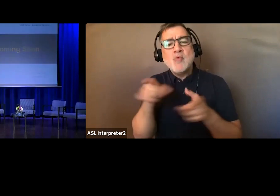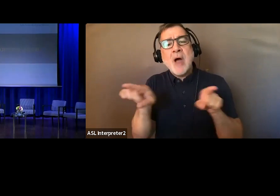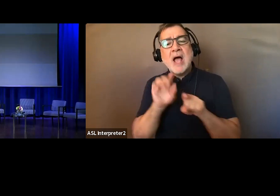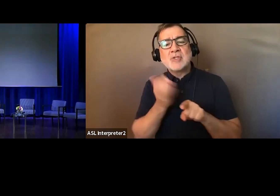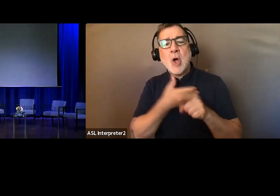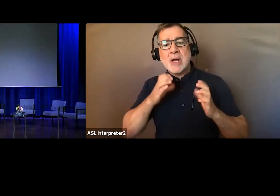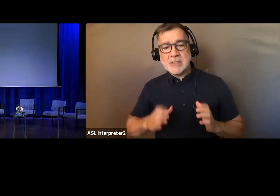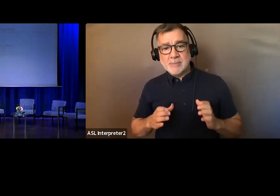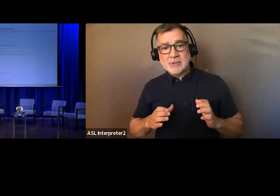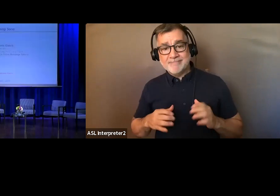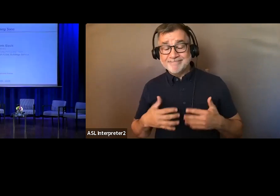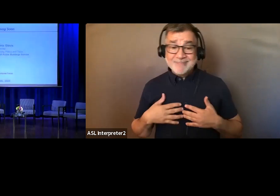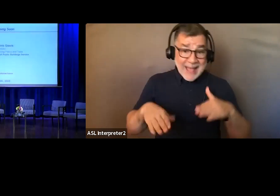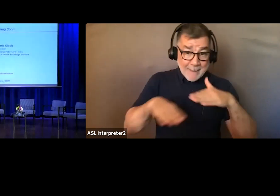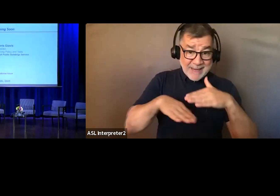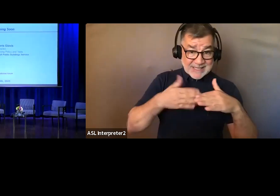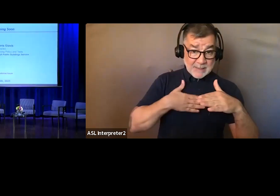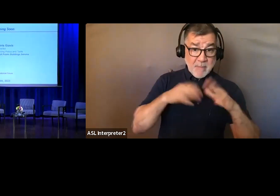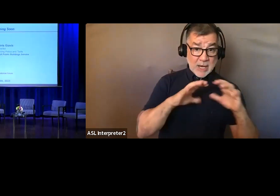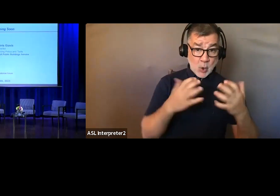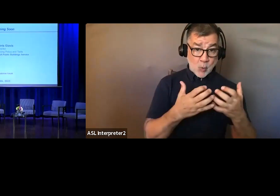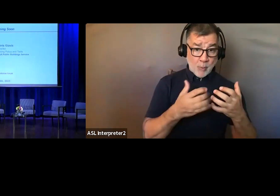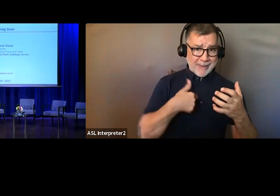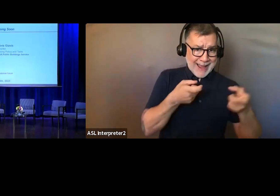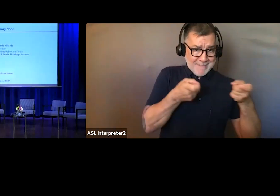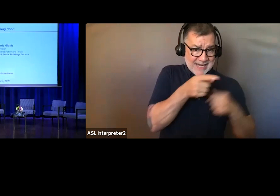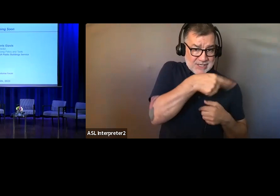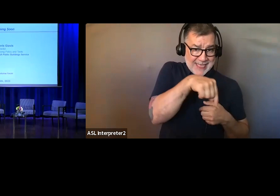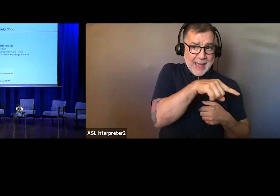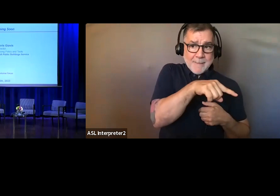Basically, the group that I manage, manages the rent bill management program,